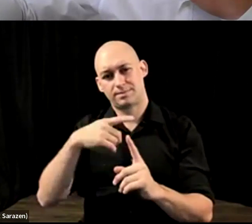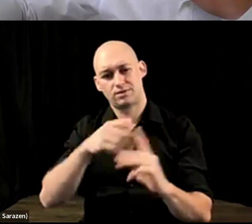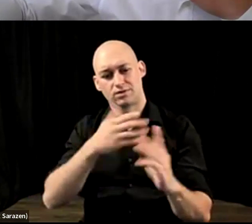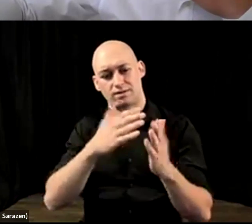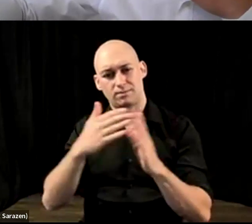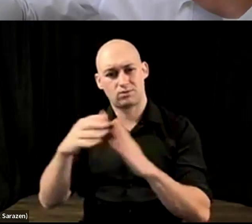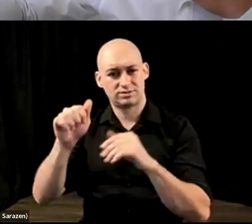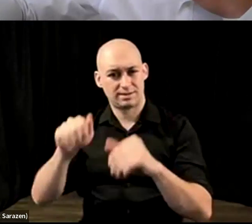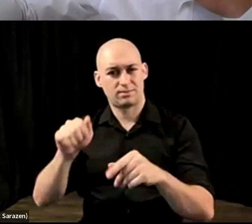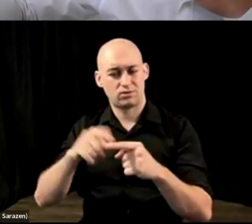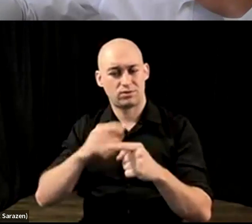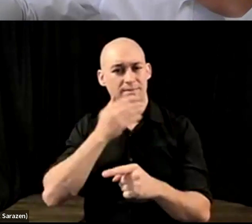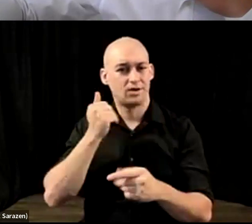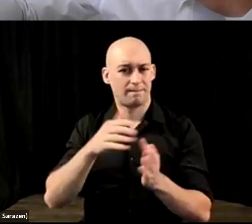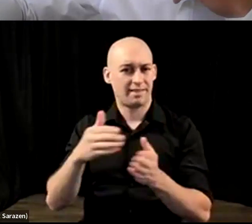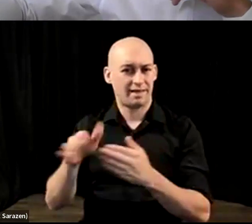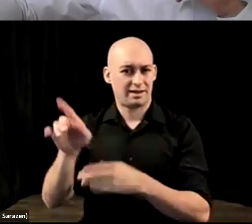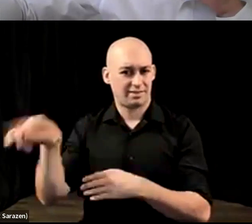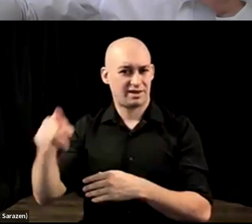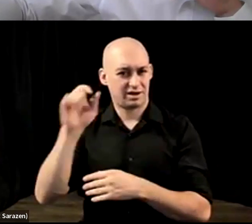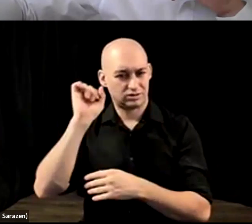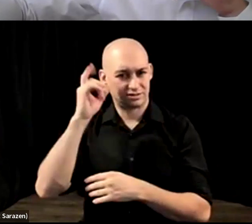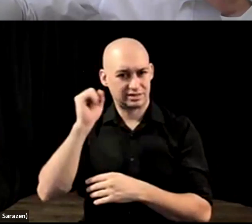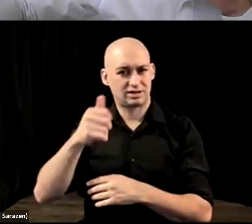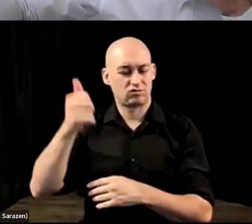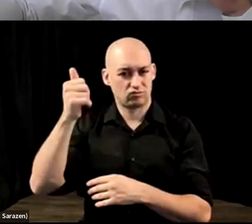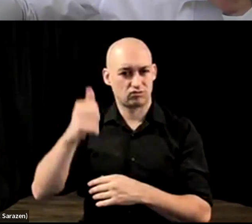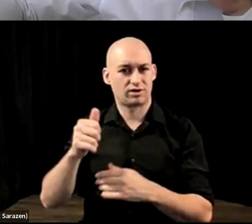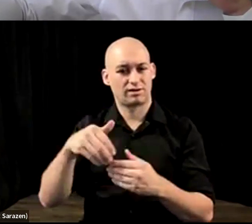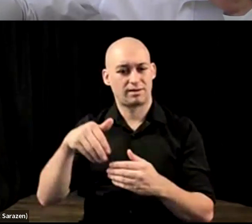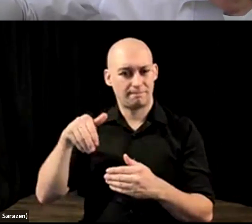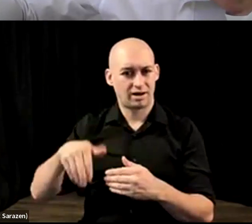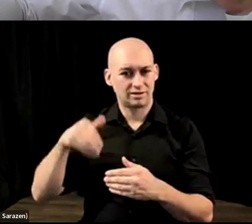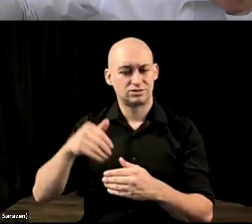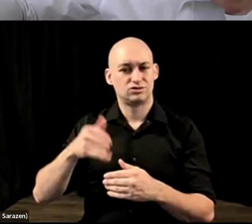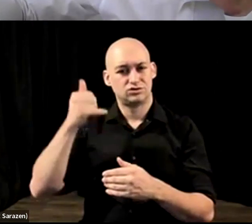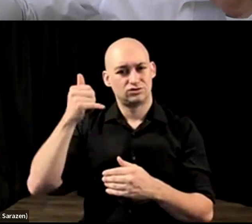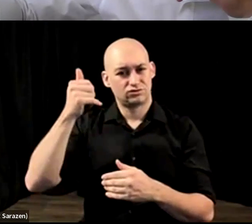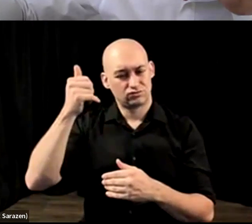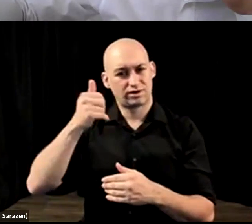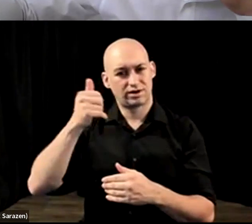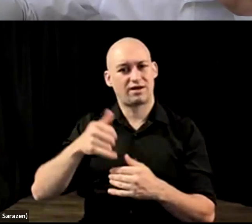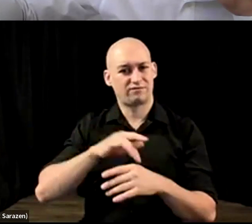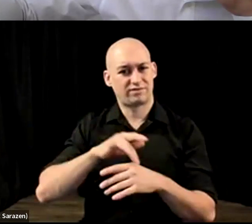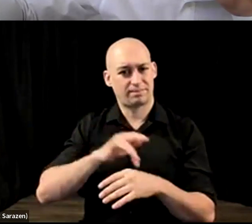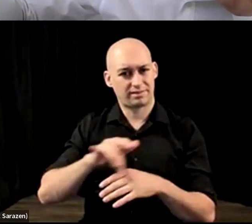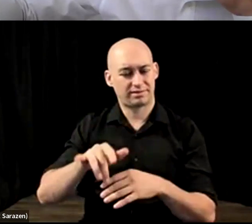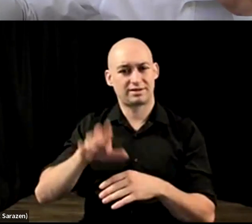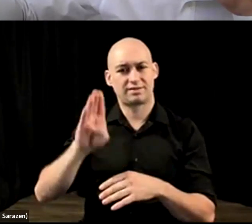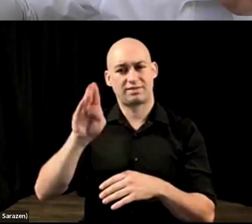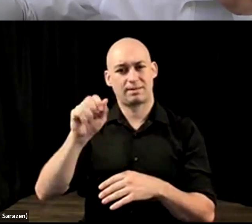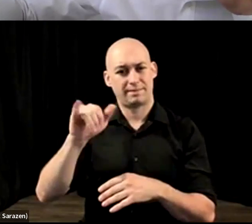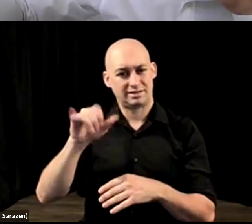better plan so they understand the grant pockets or the grant availability on a local basis.